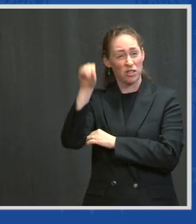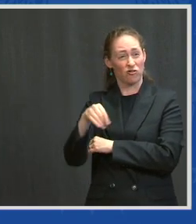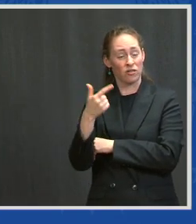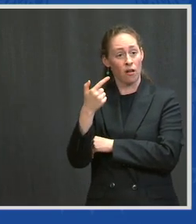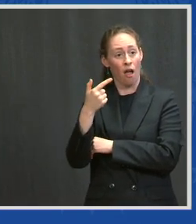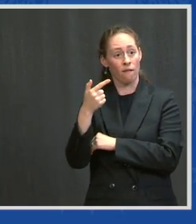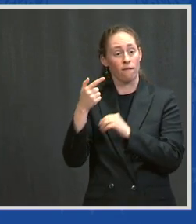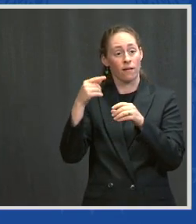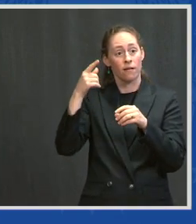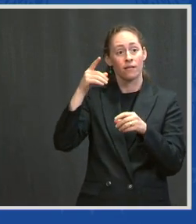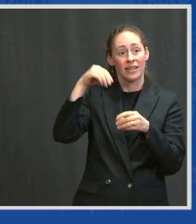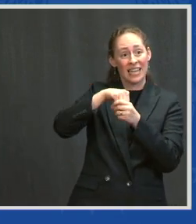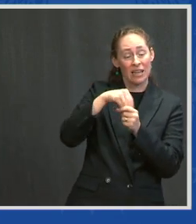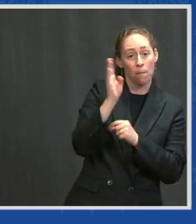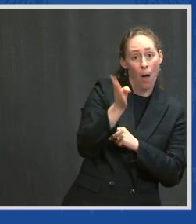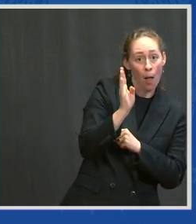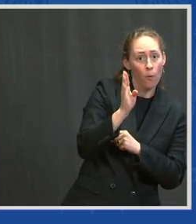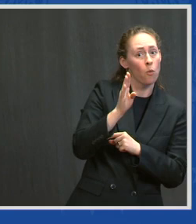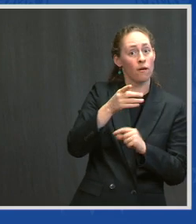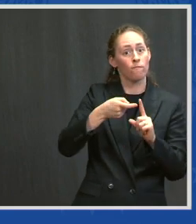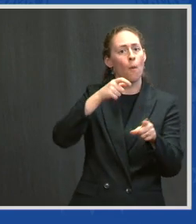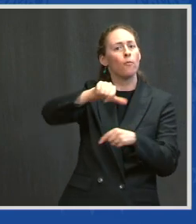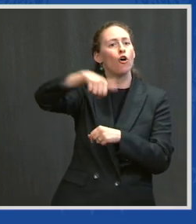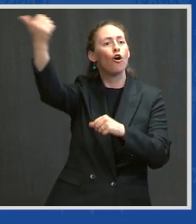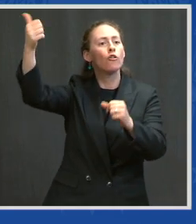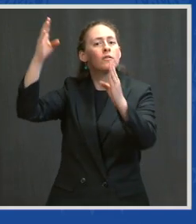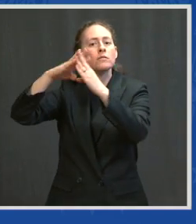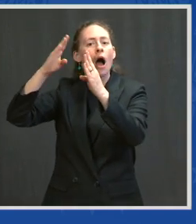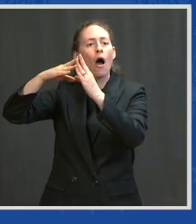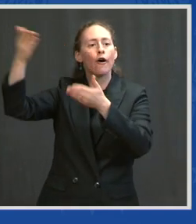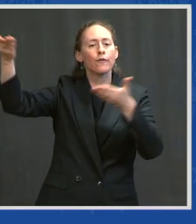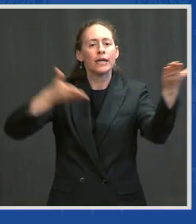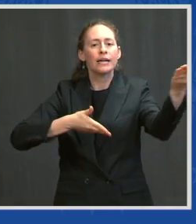There's little he can do about that, so we have to act. As part of our strategy,